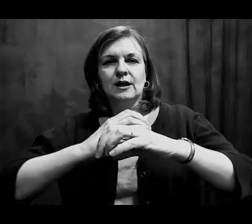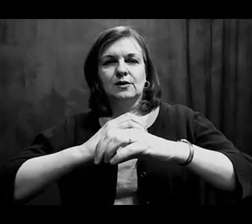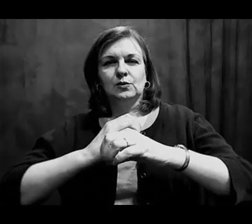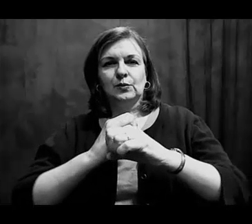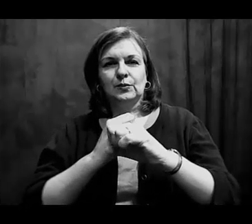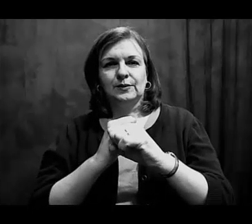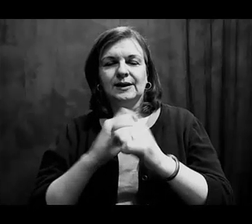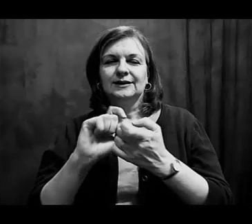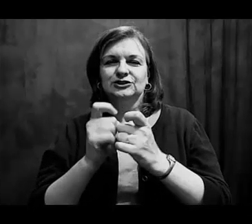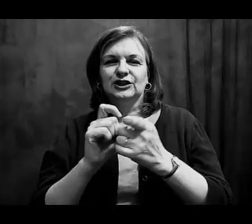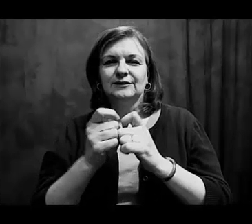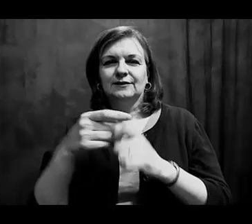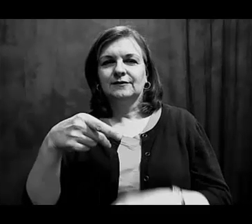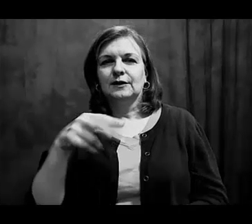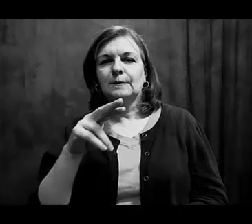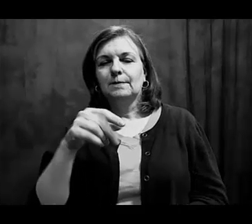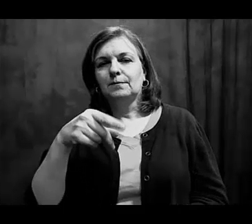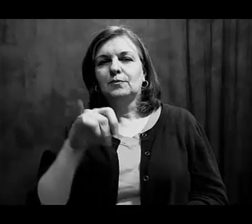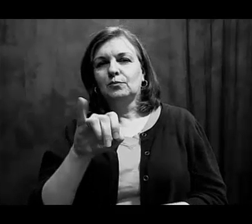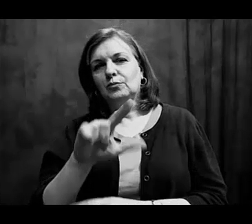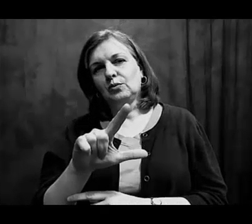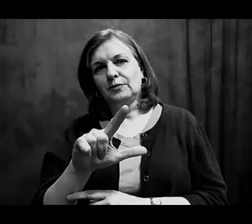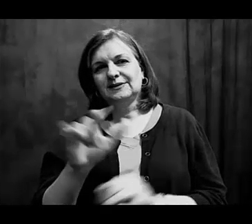of your pupil in the center